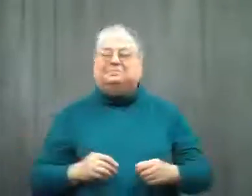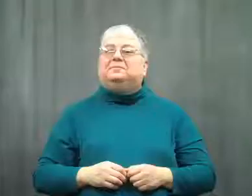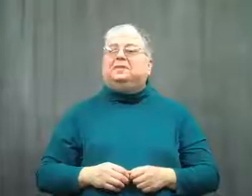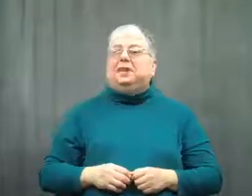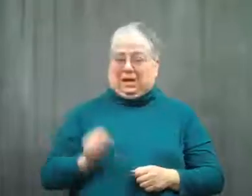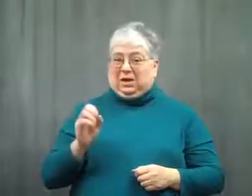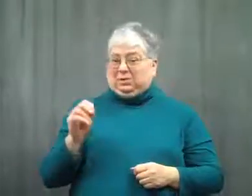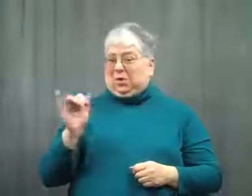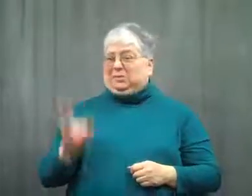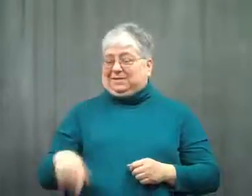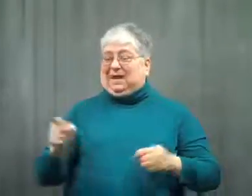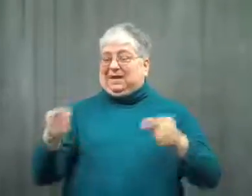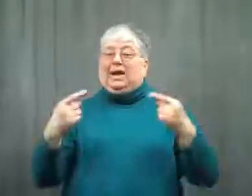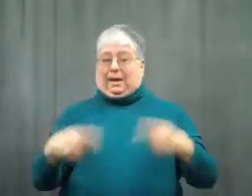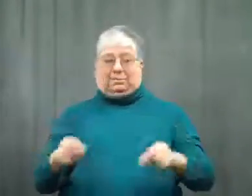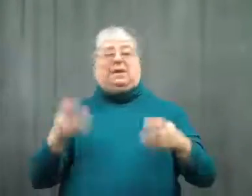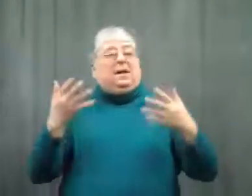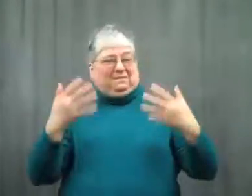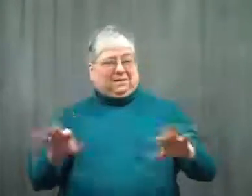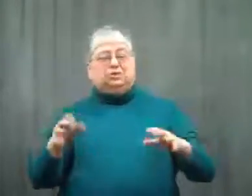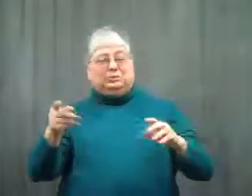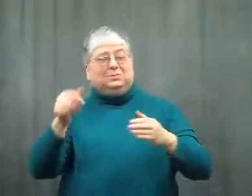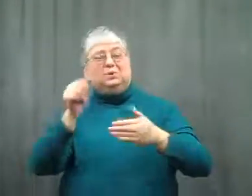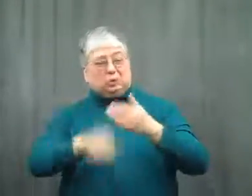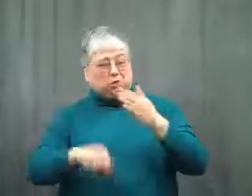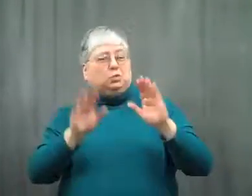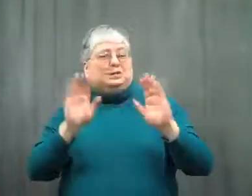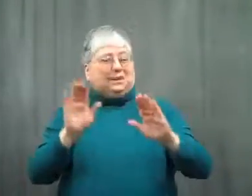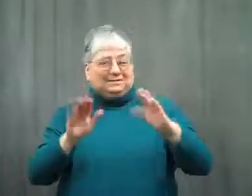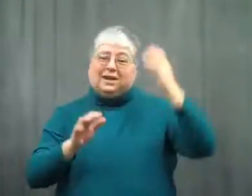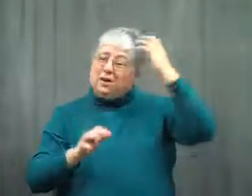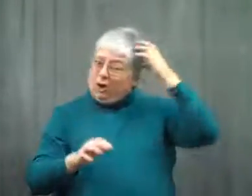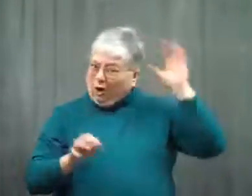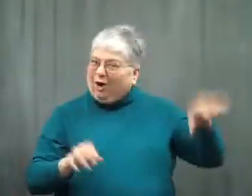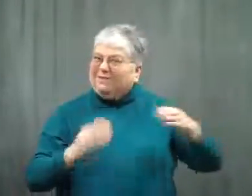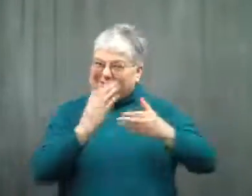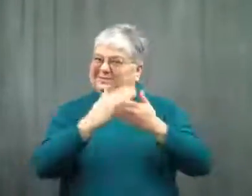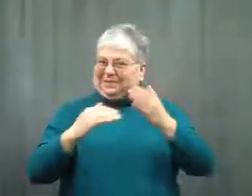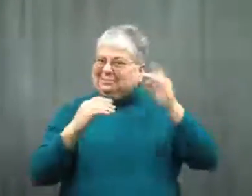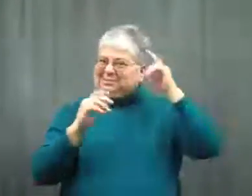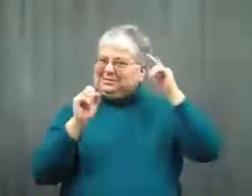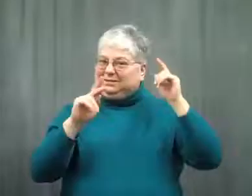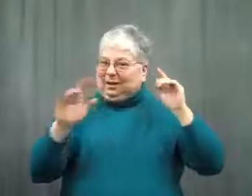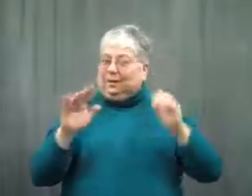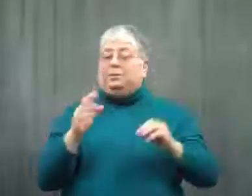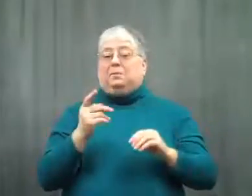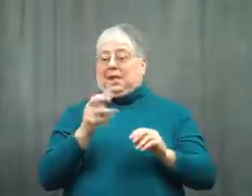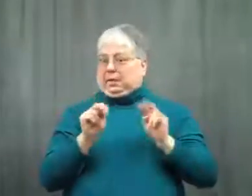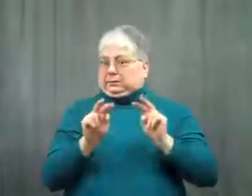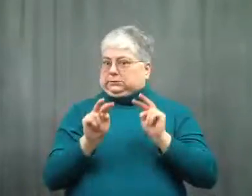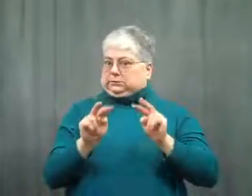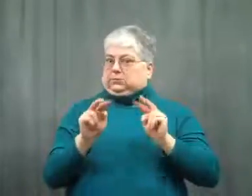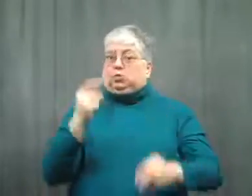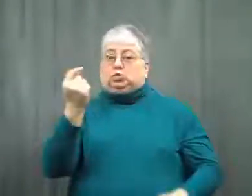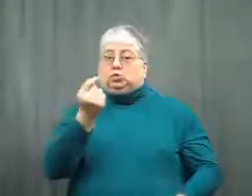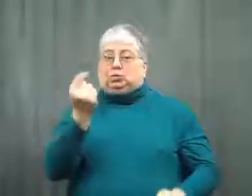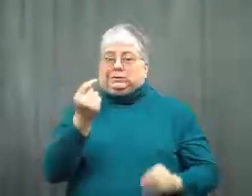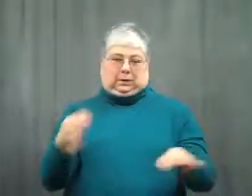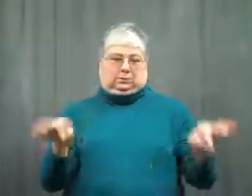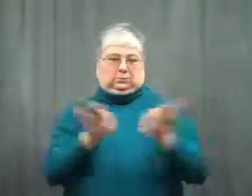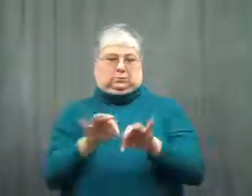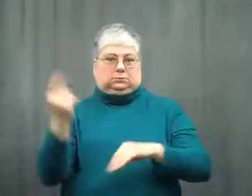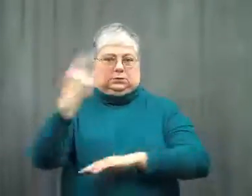After the craniotomy Sunday morning, Tuesday was an important day.